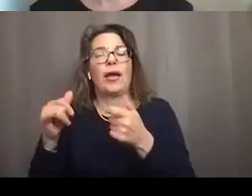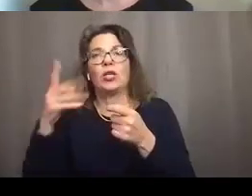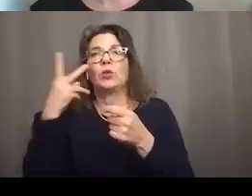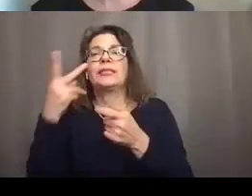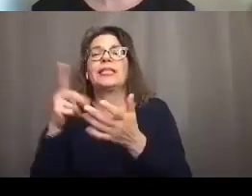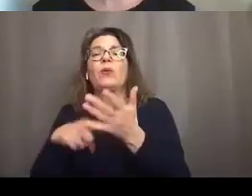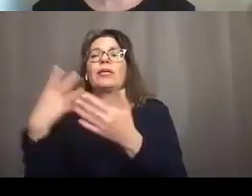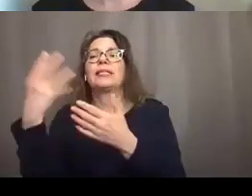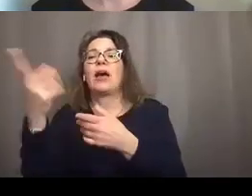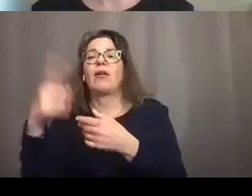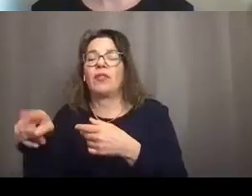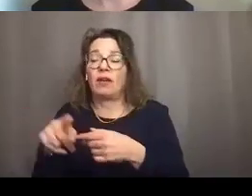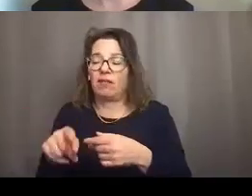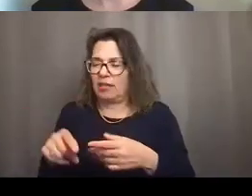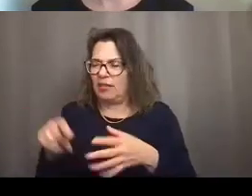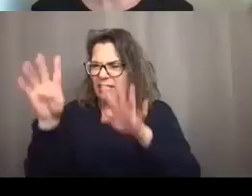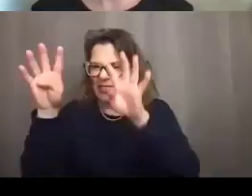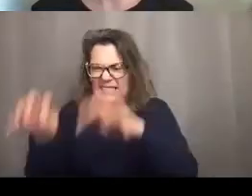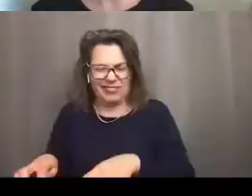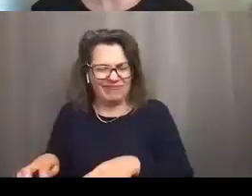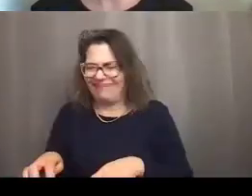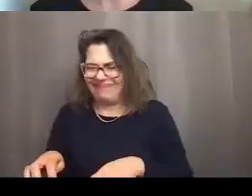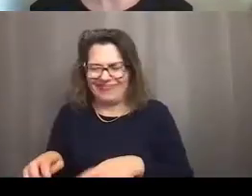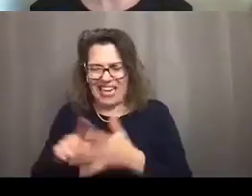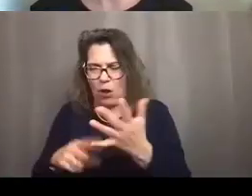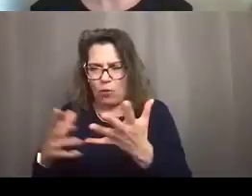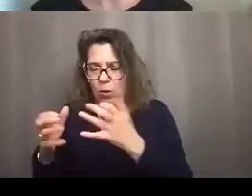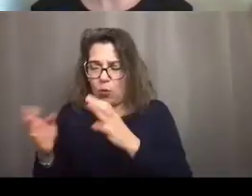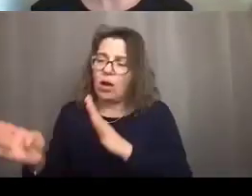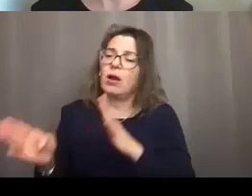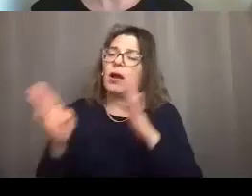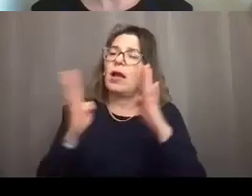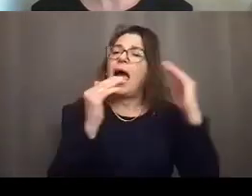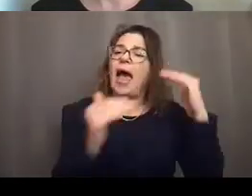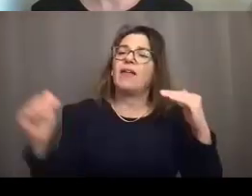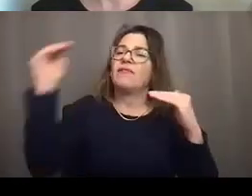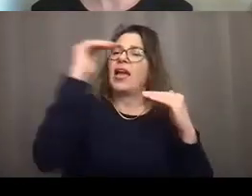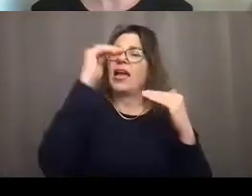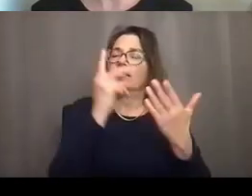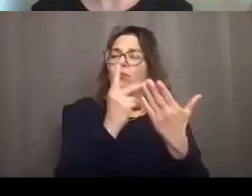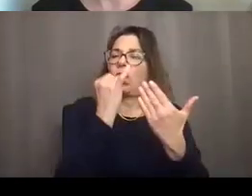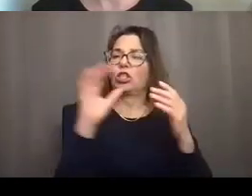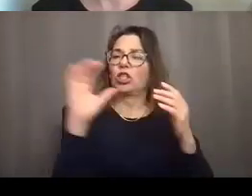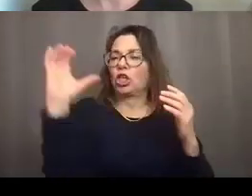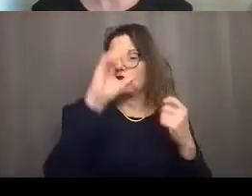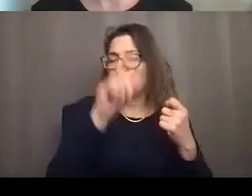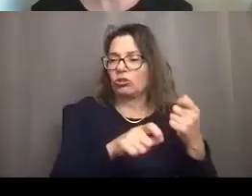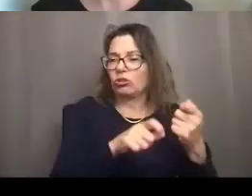But if you're not getting what you expect, then the advanced project search form really lets you precisely identify what you want.